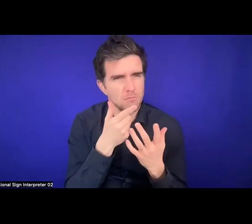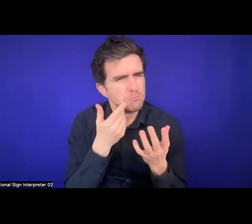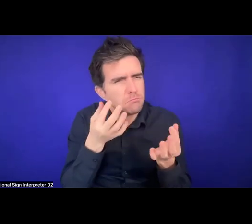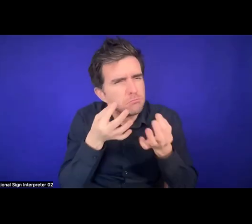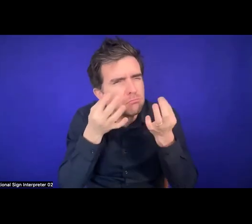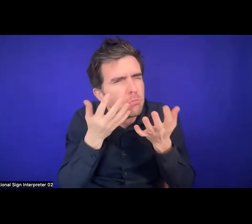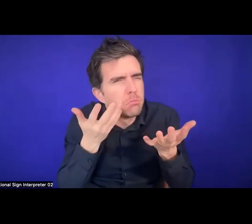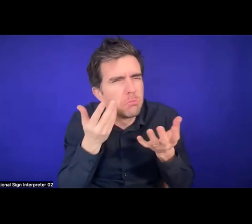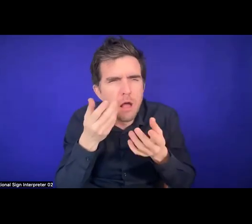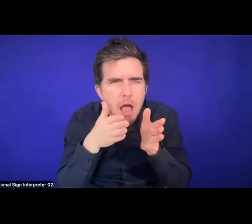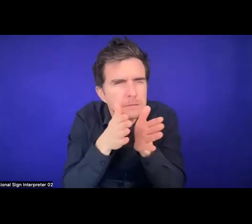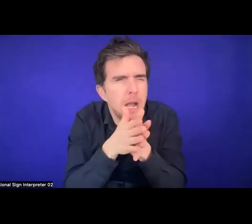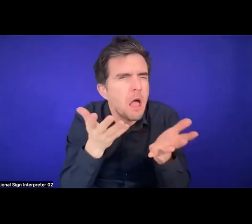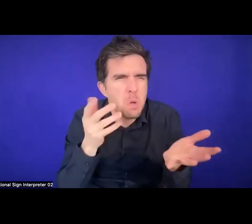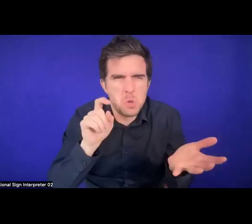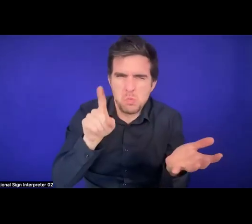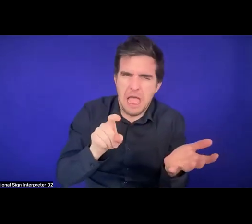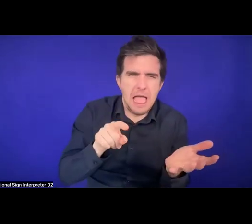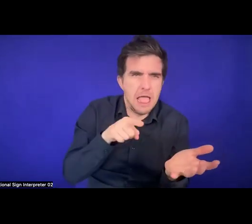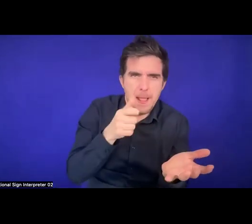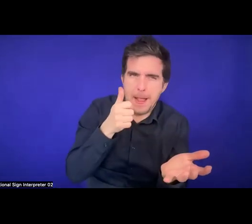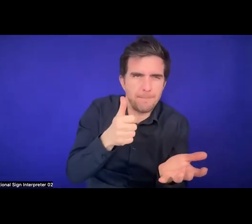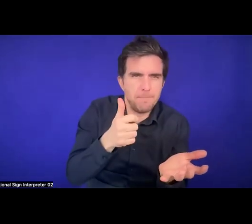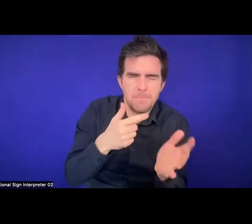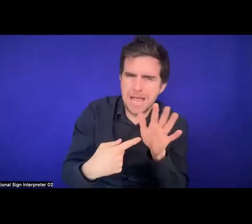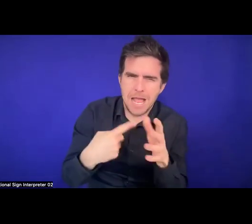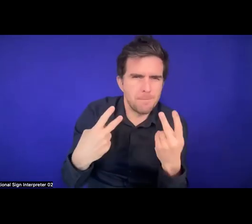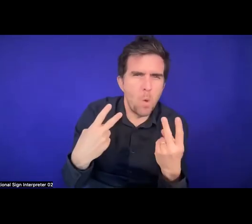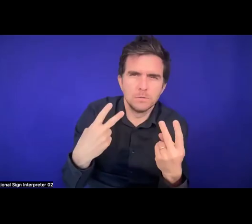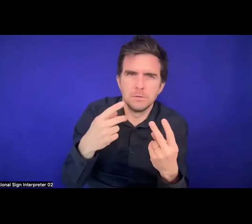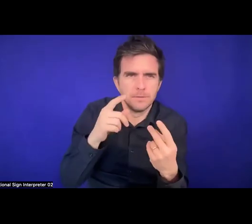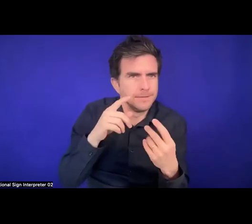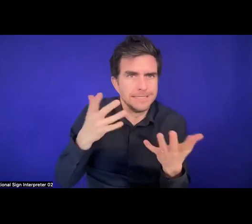Secondly, spend time researching a supervisory match. Approach your supervisor early